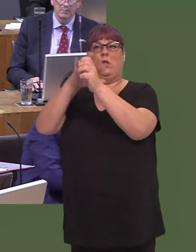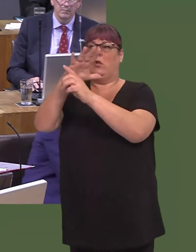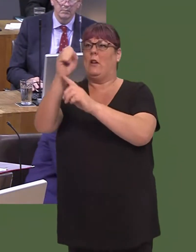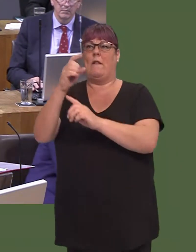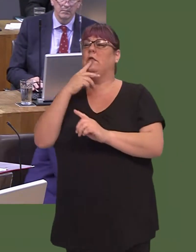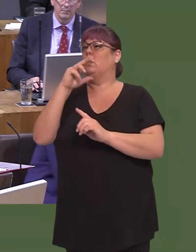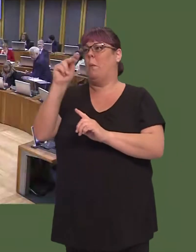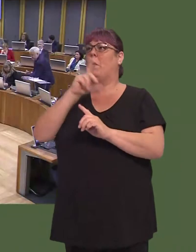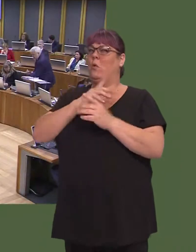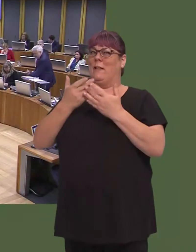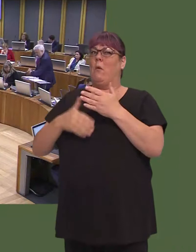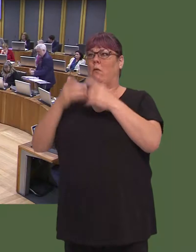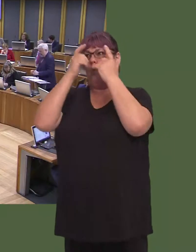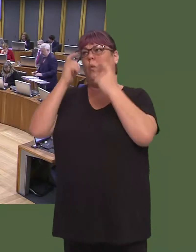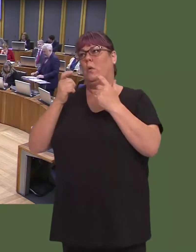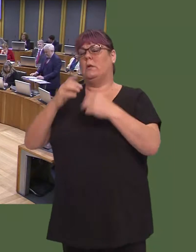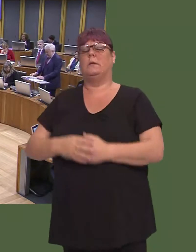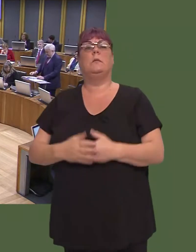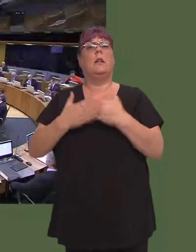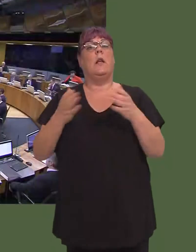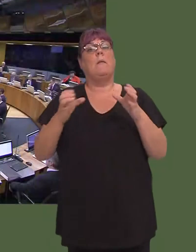to do. Leanne Wood AM: Just like your school meals